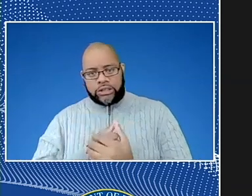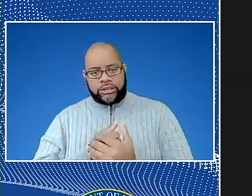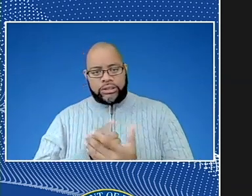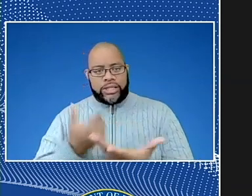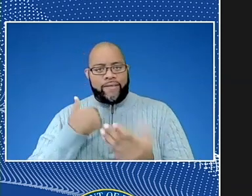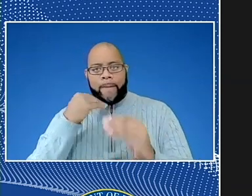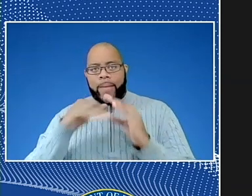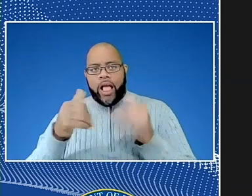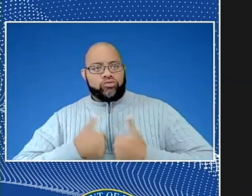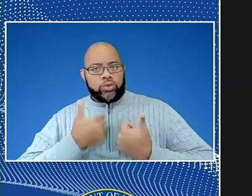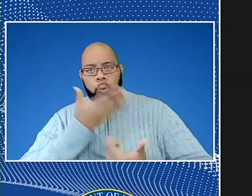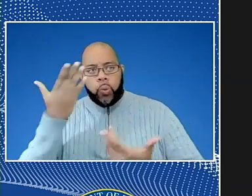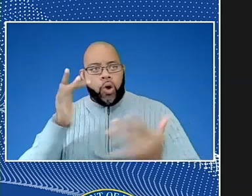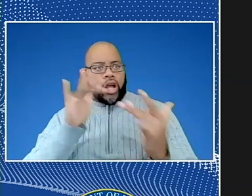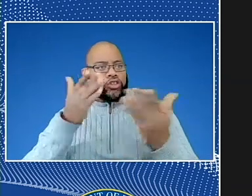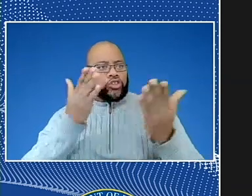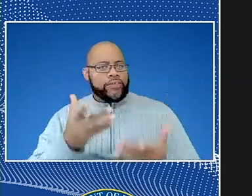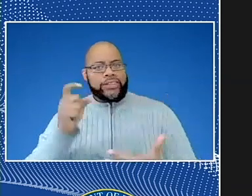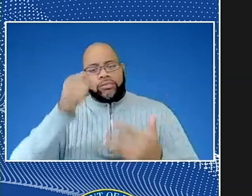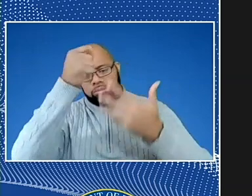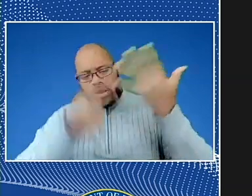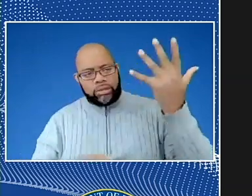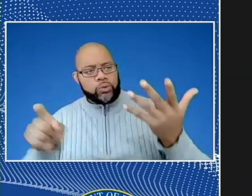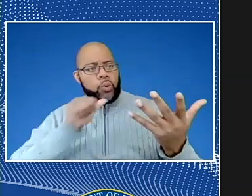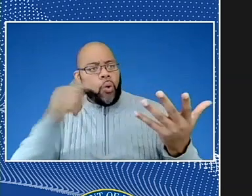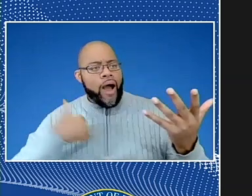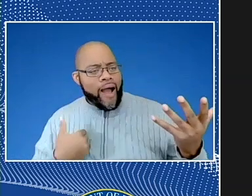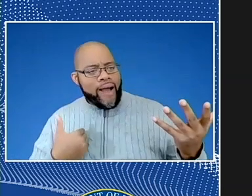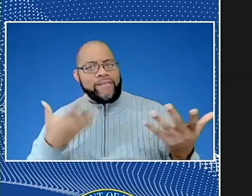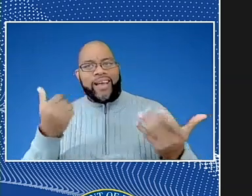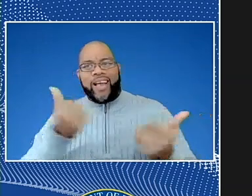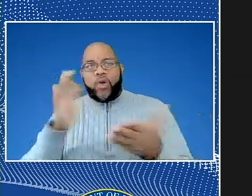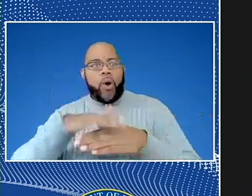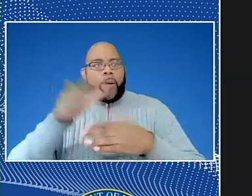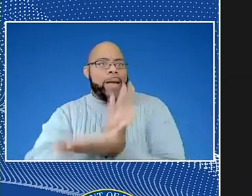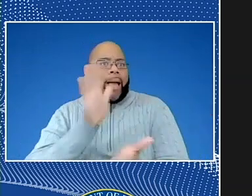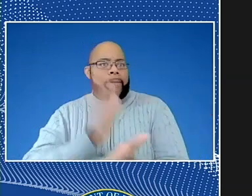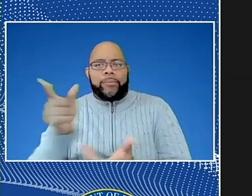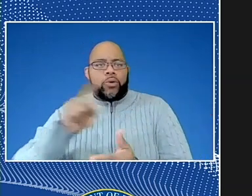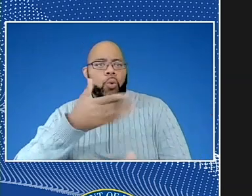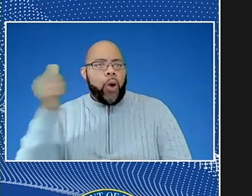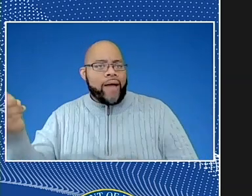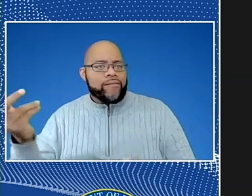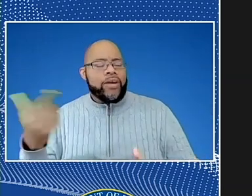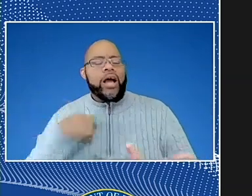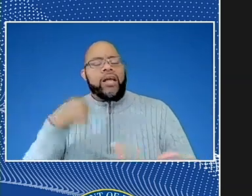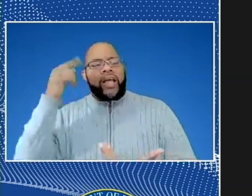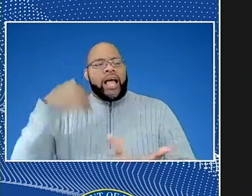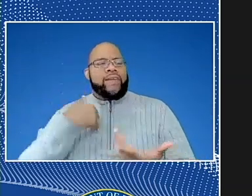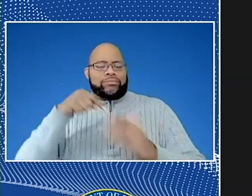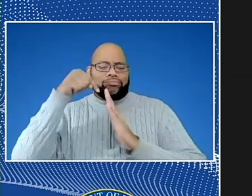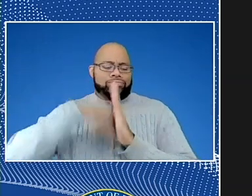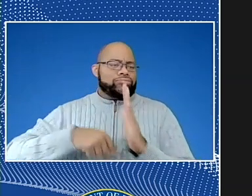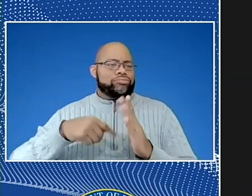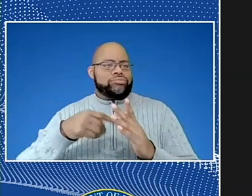contact their servicer. They need everything done on paper. I also have had an extensive series of conversations with the Department about